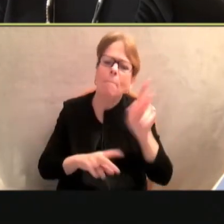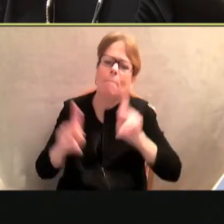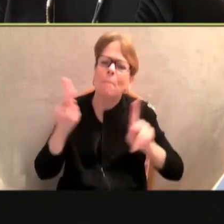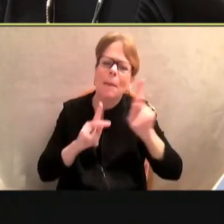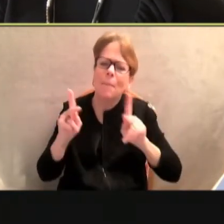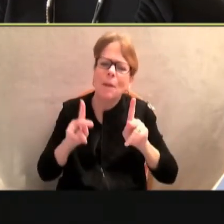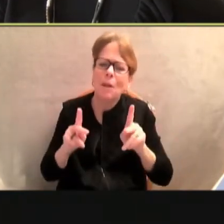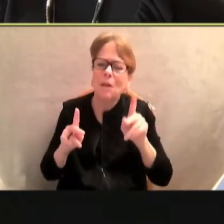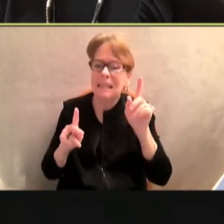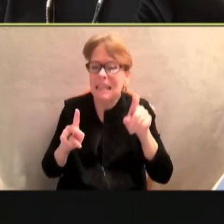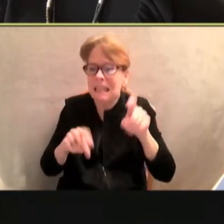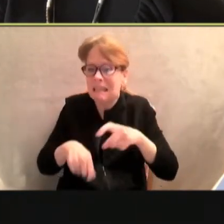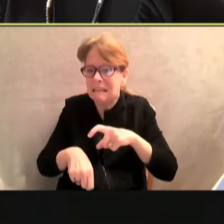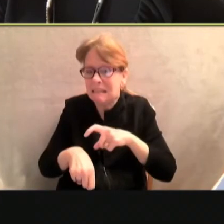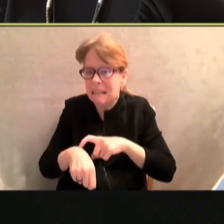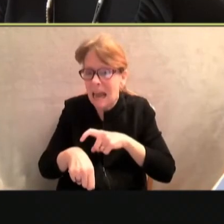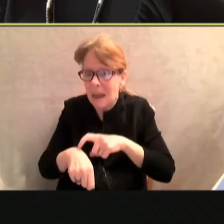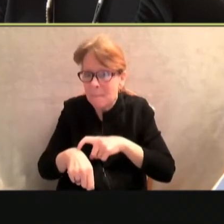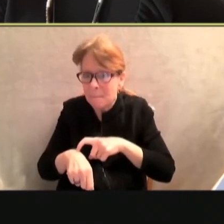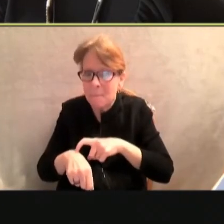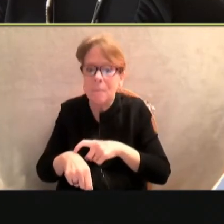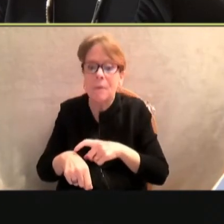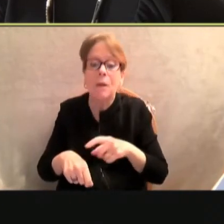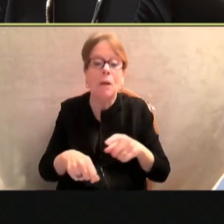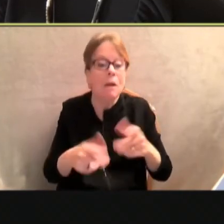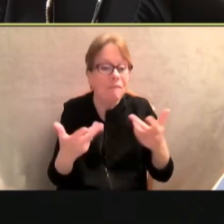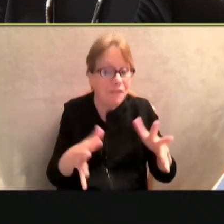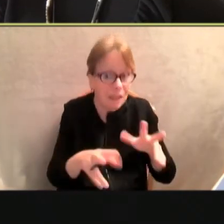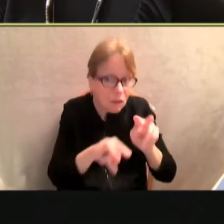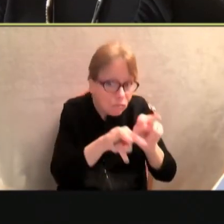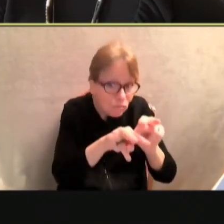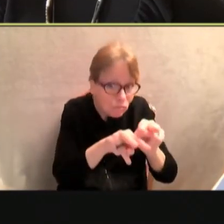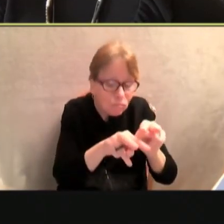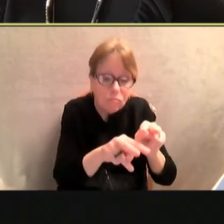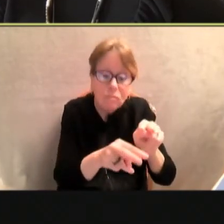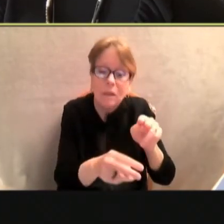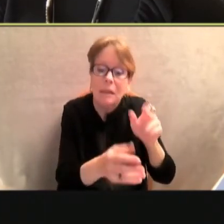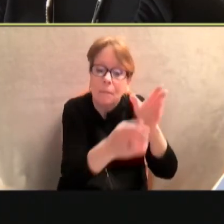time between patients to write their notes or additional time at the end of the day.